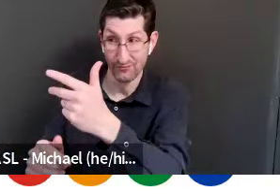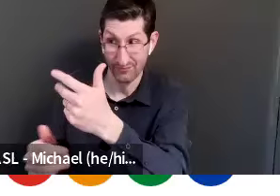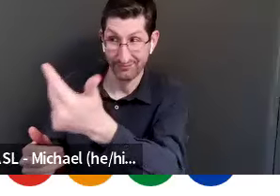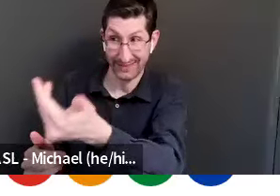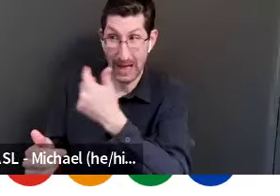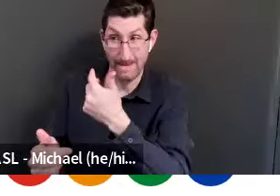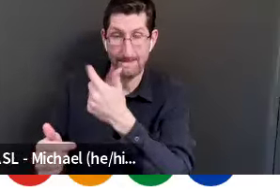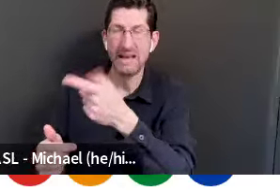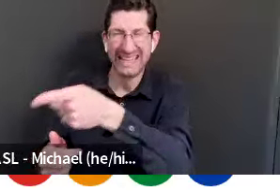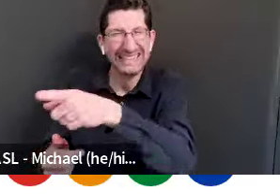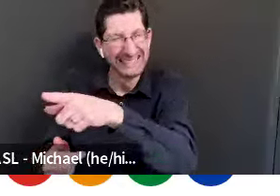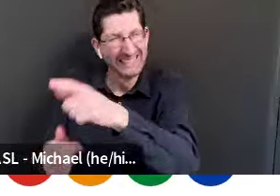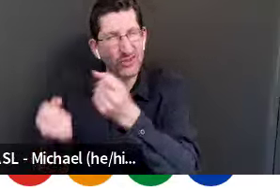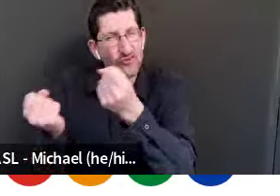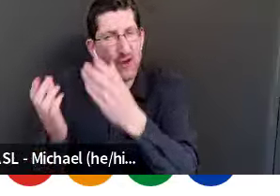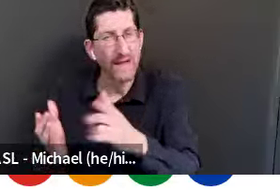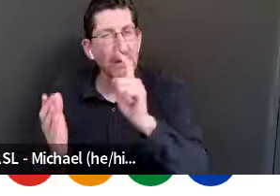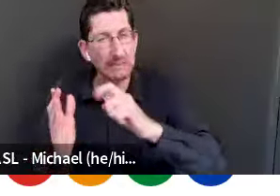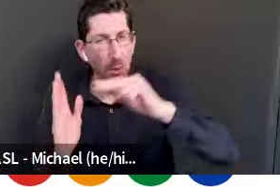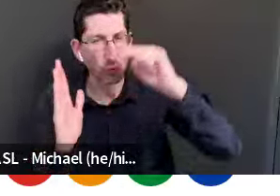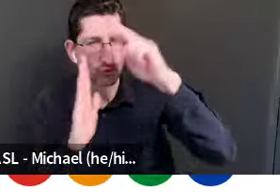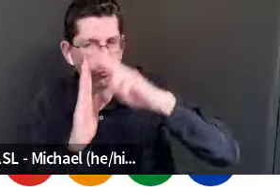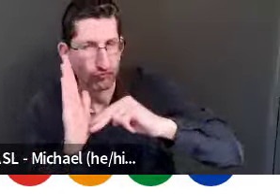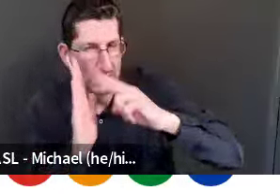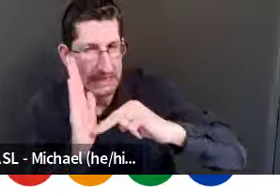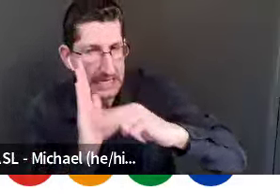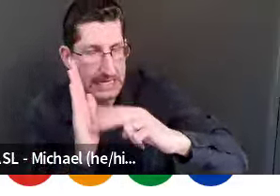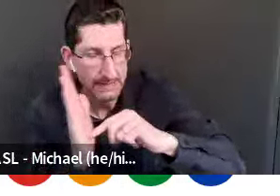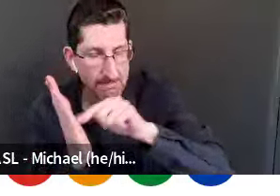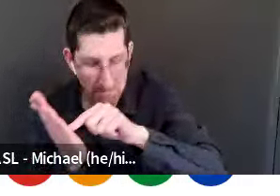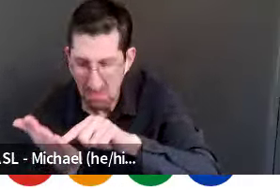ALL OF THOSE TEXT MESSAGES BEFORE THEY COME TO YOU, THEY ARE